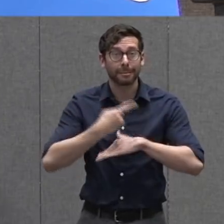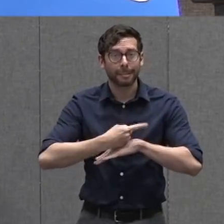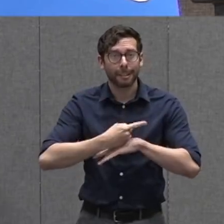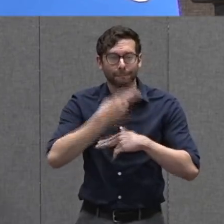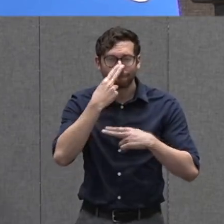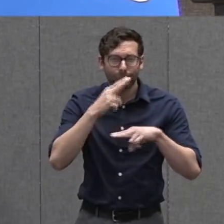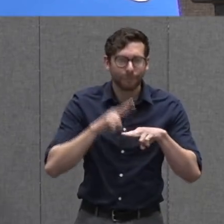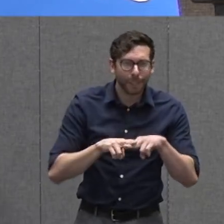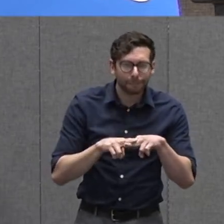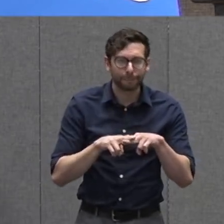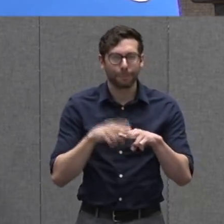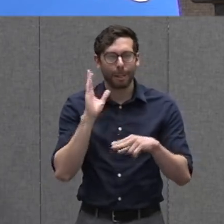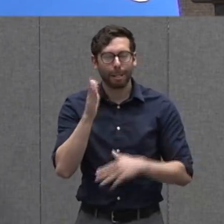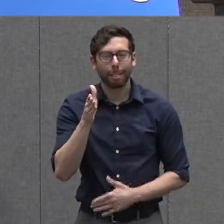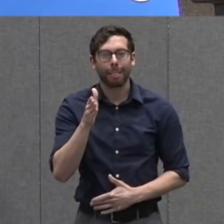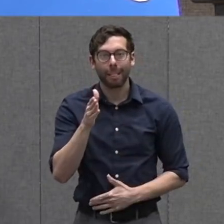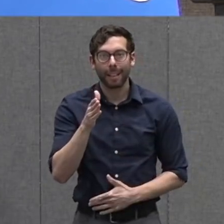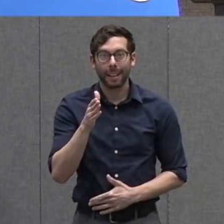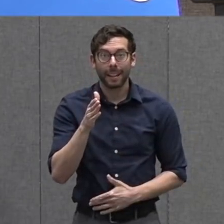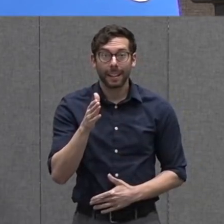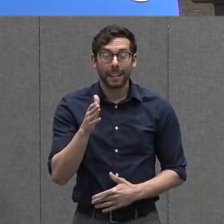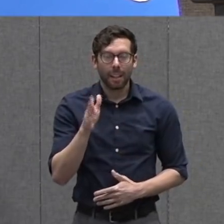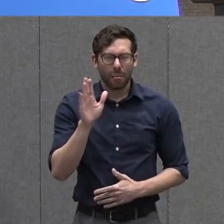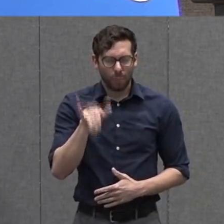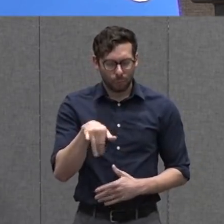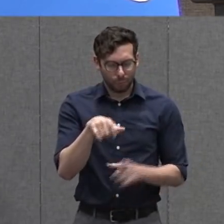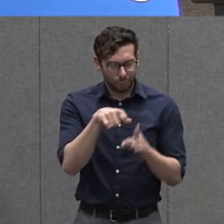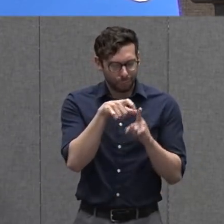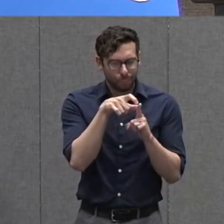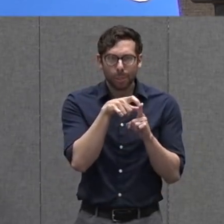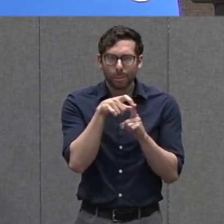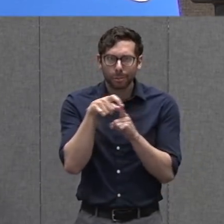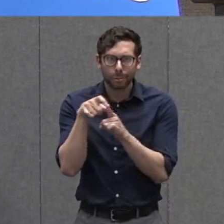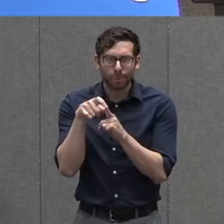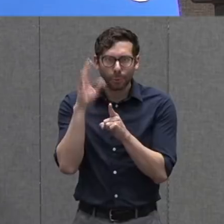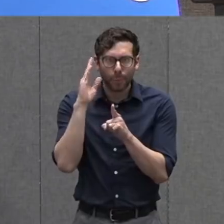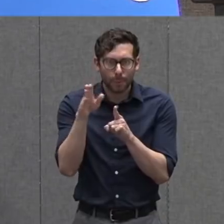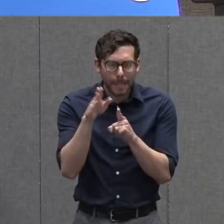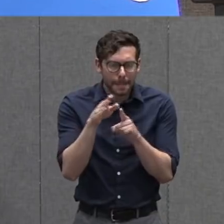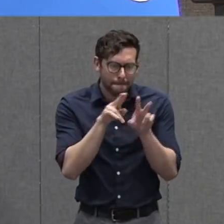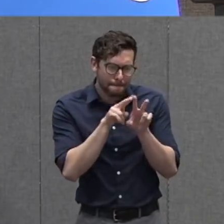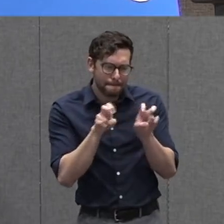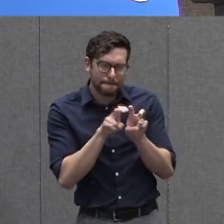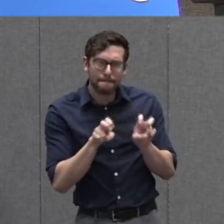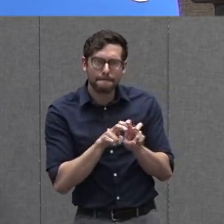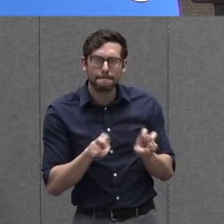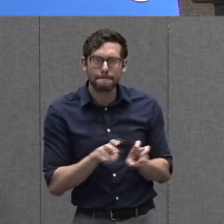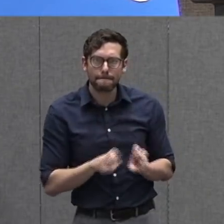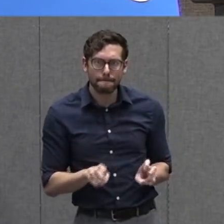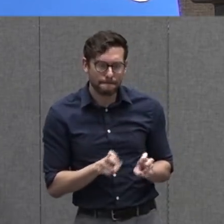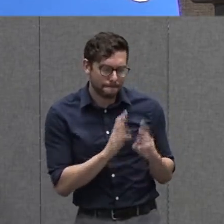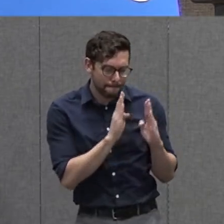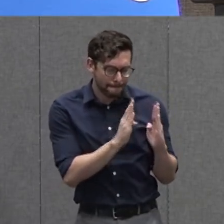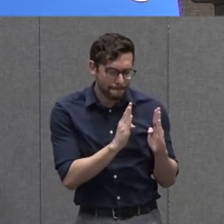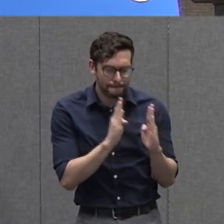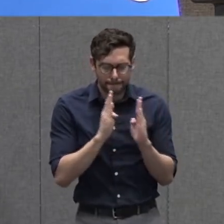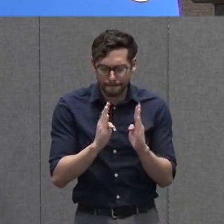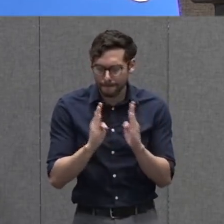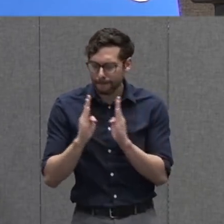We're going to be breaking them up into pieces and to do that, you're going to need a couple of materials. So I'm gonna give you a chance.